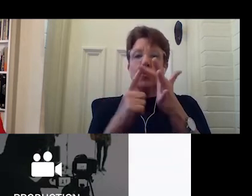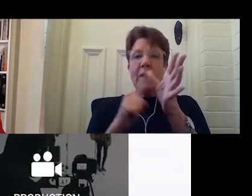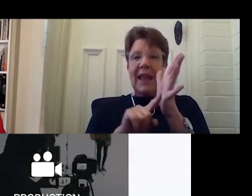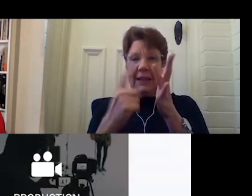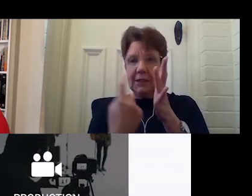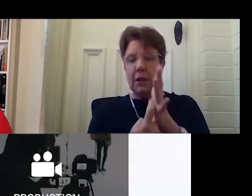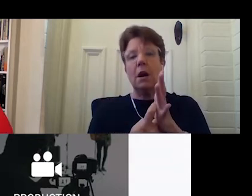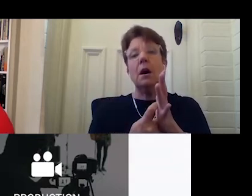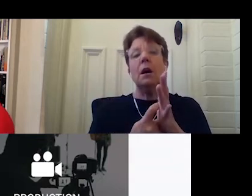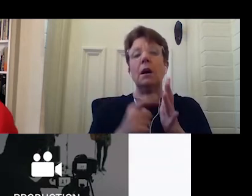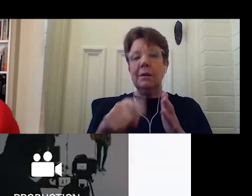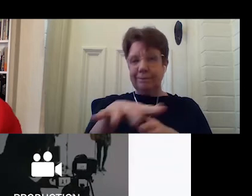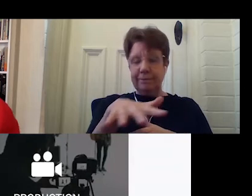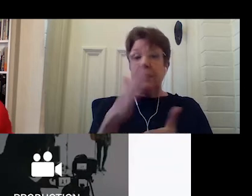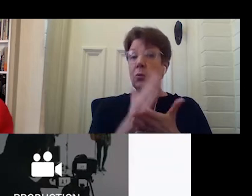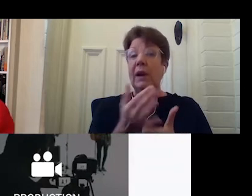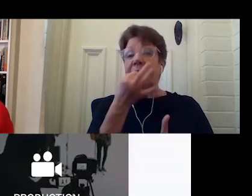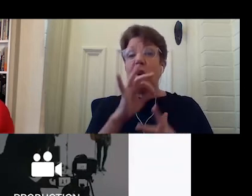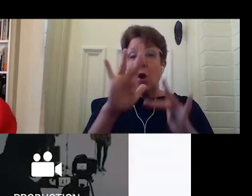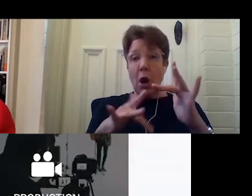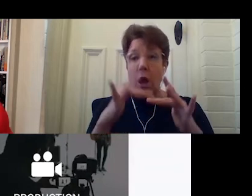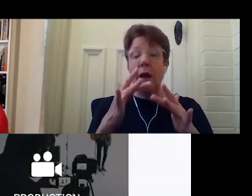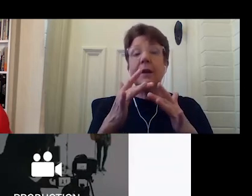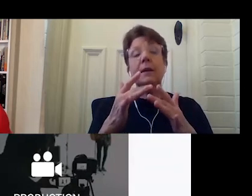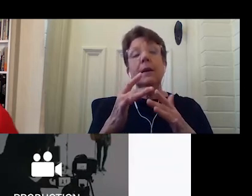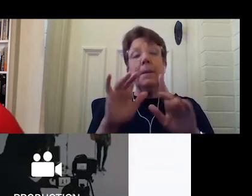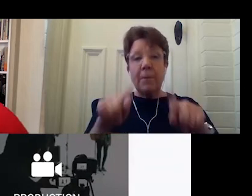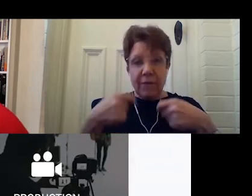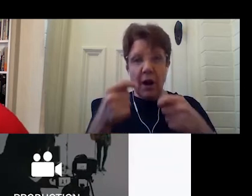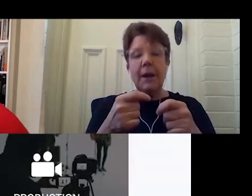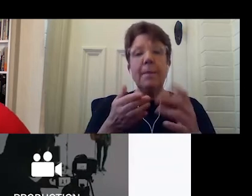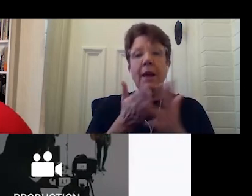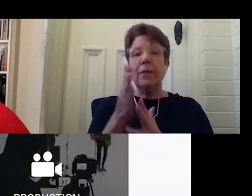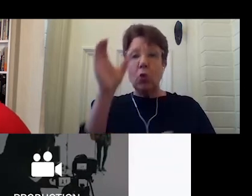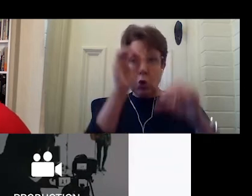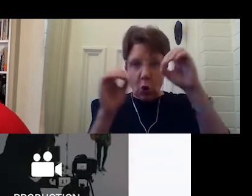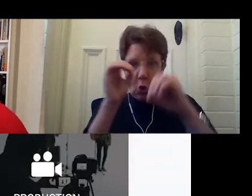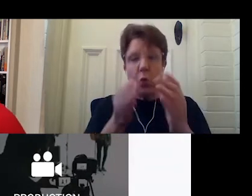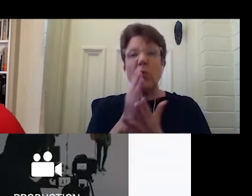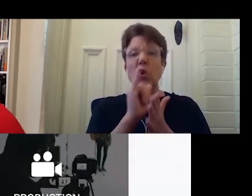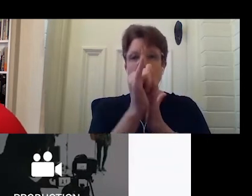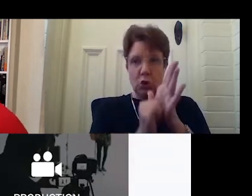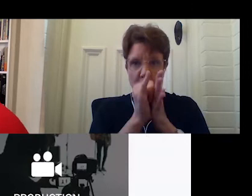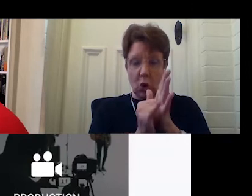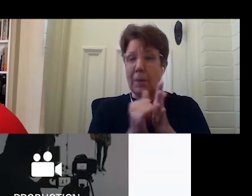again, this is free. There are a whole lot of videos on here